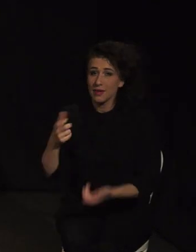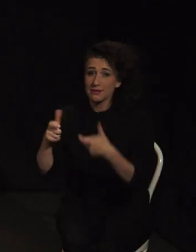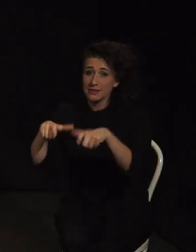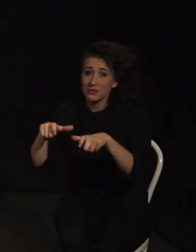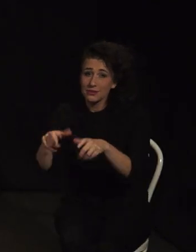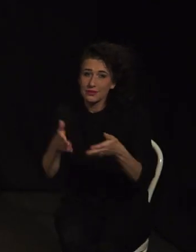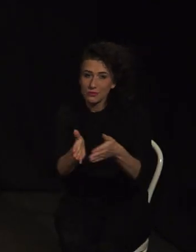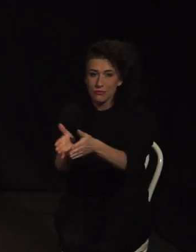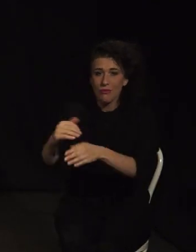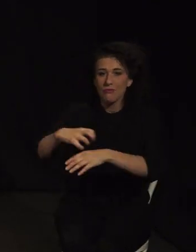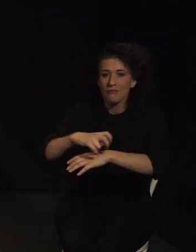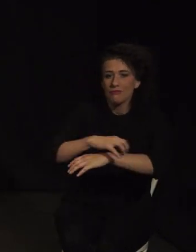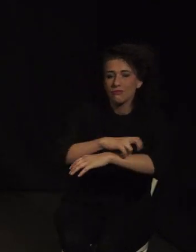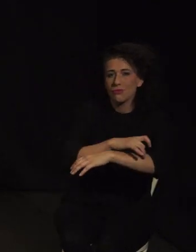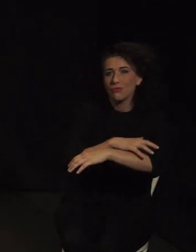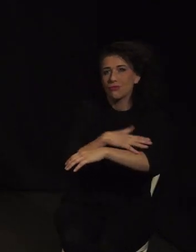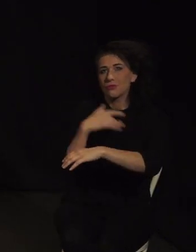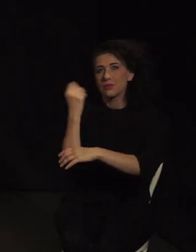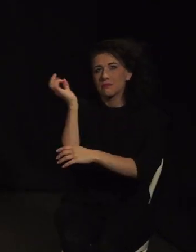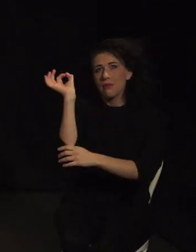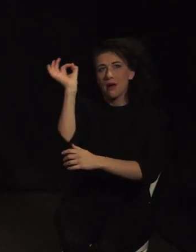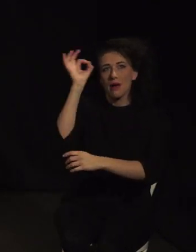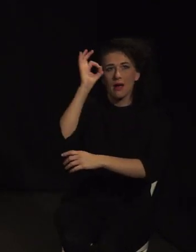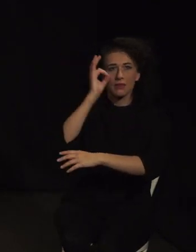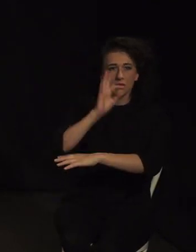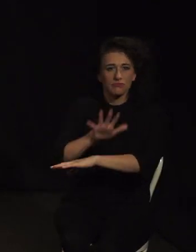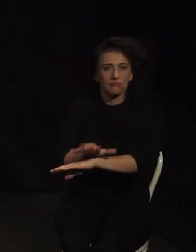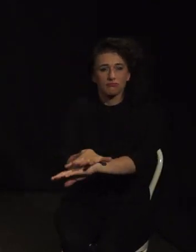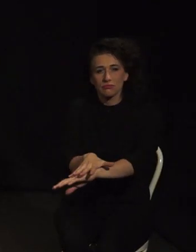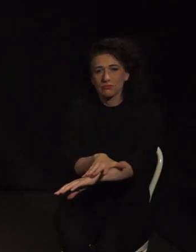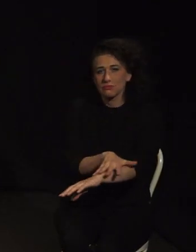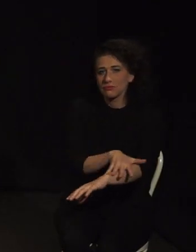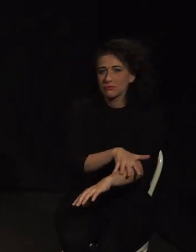The ants, drawn by her stockings' gleaming white..."